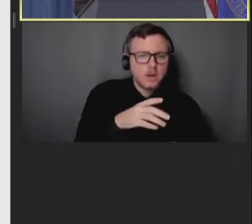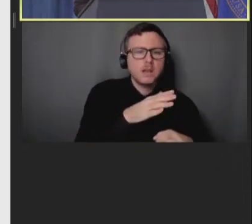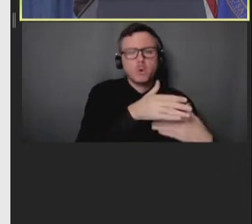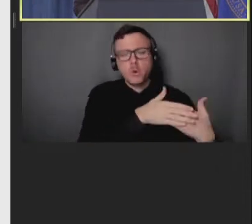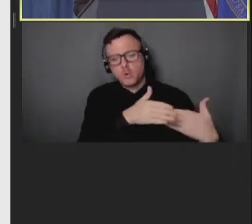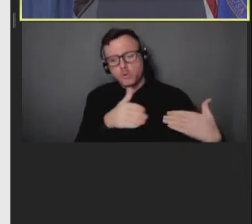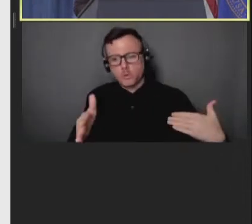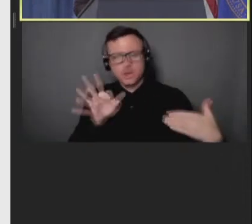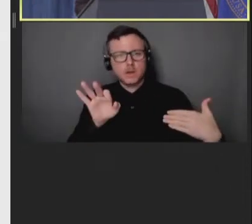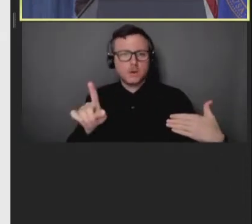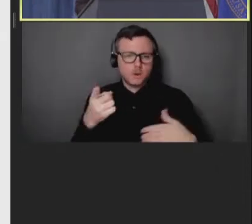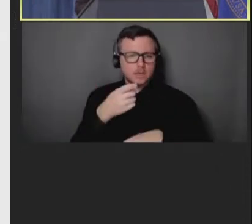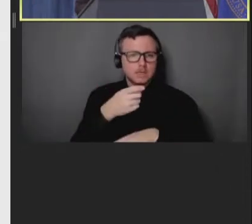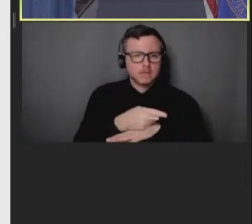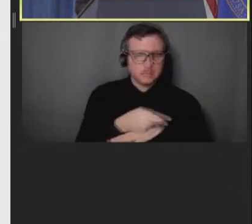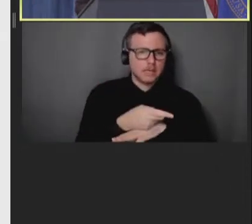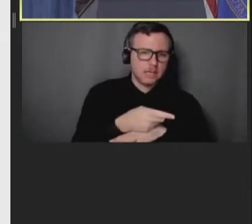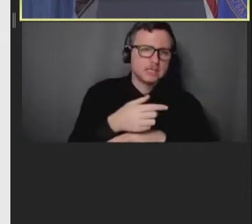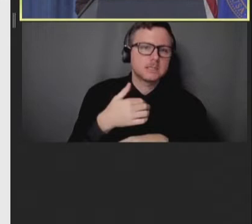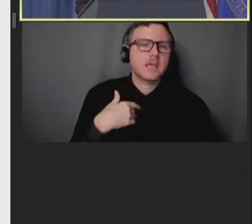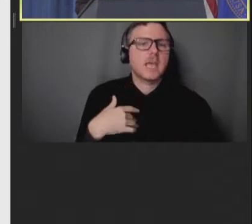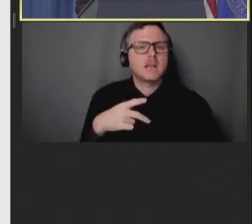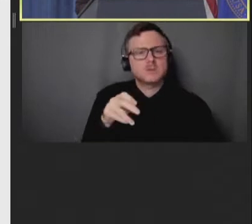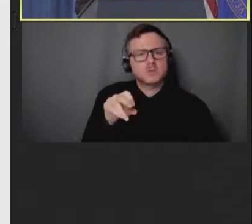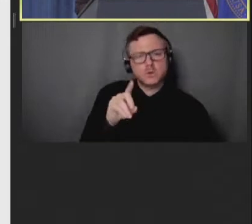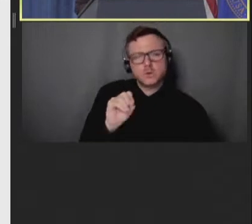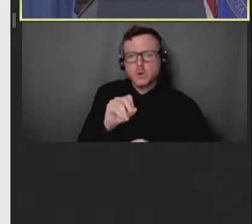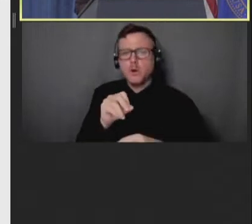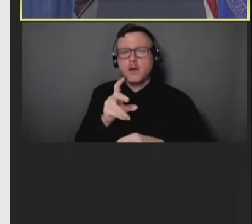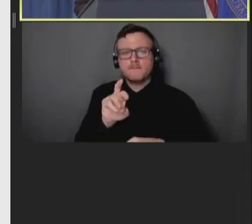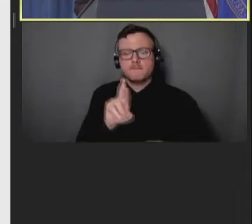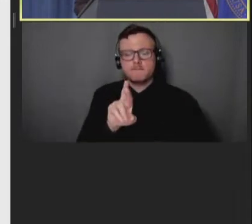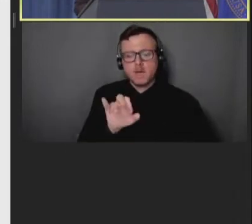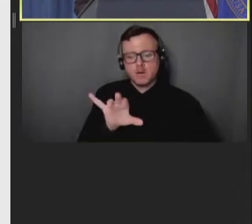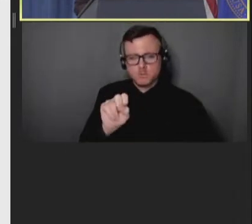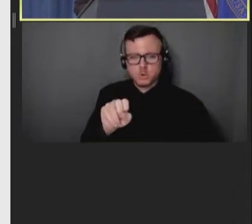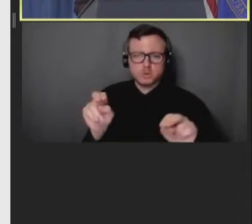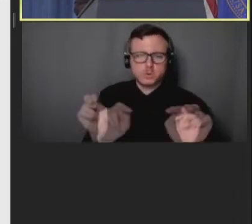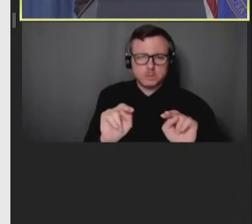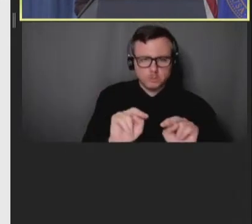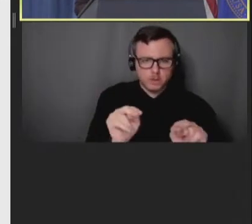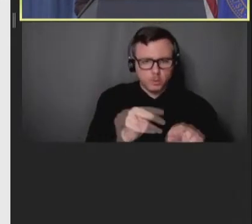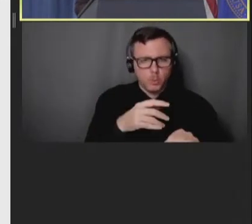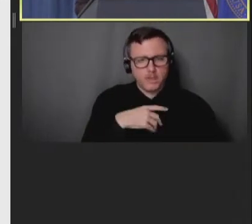but I will do a subset analysis with some of the other [unintelligible]. We also have